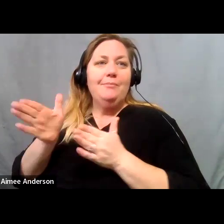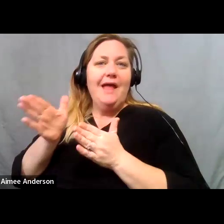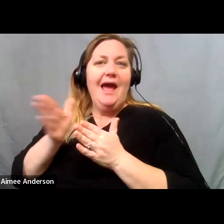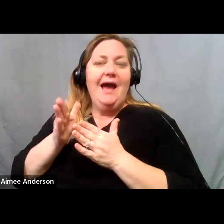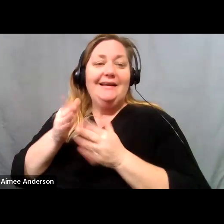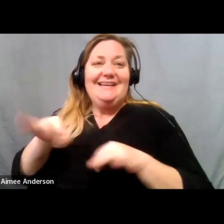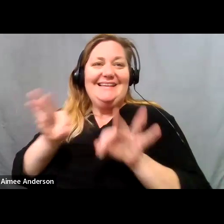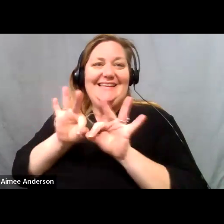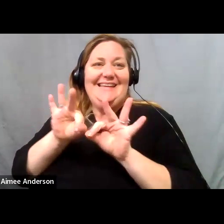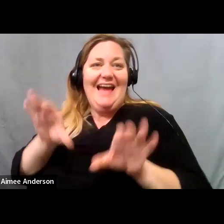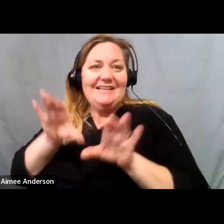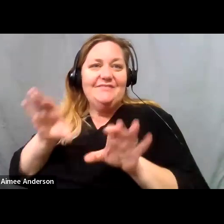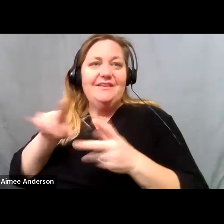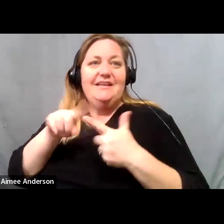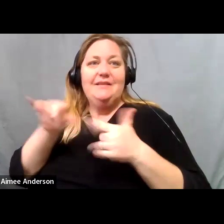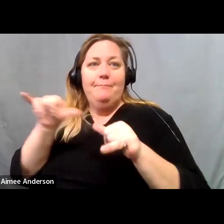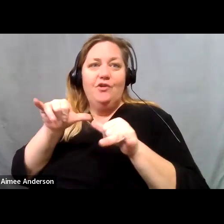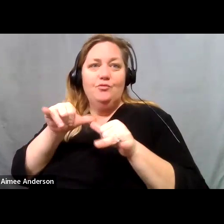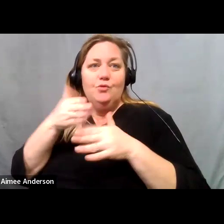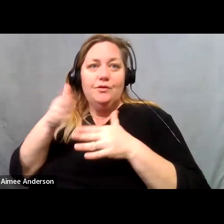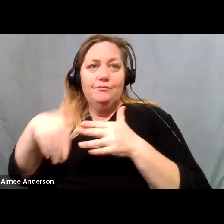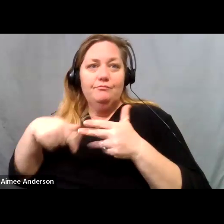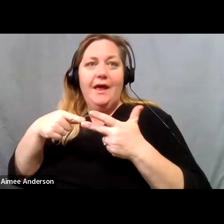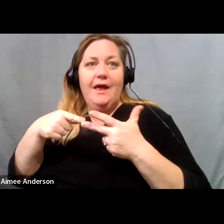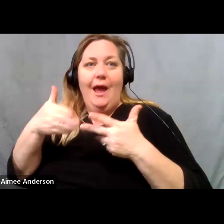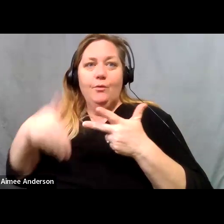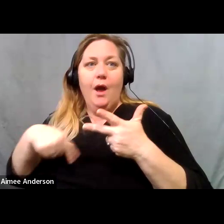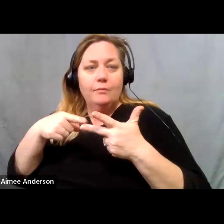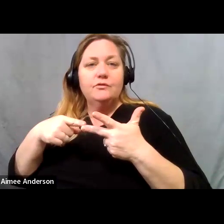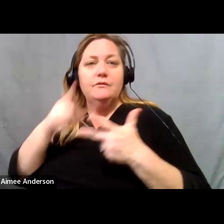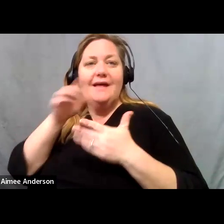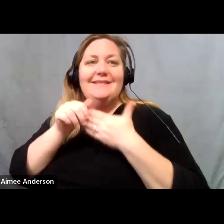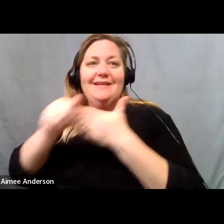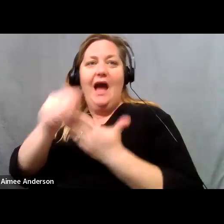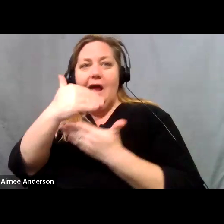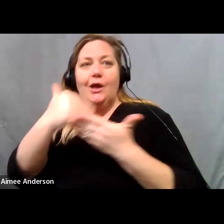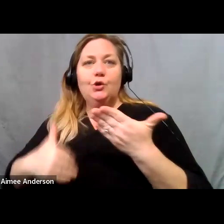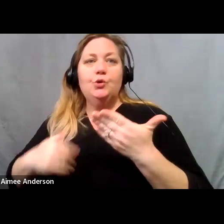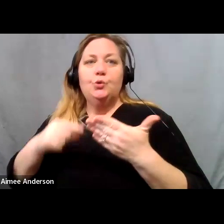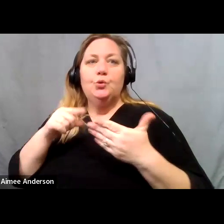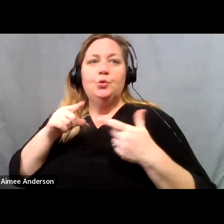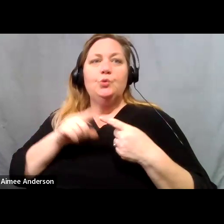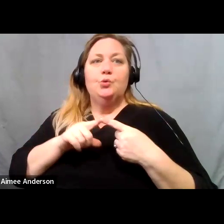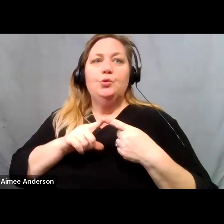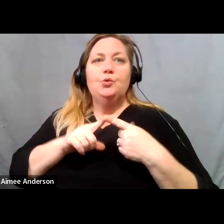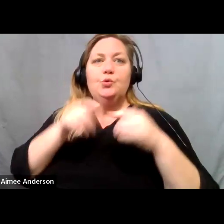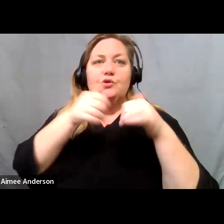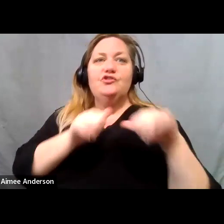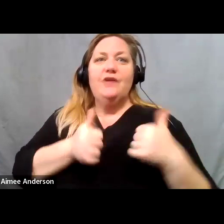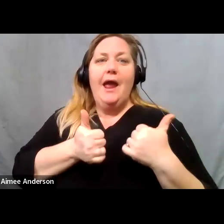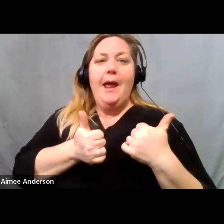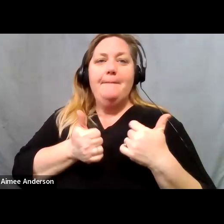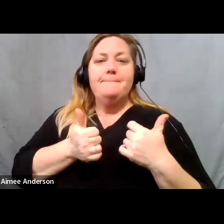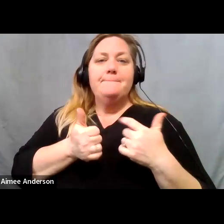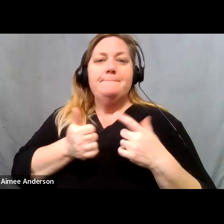the measured objectives and the outcomes, is a guide to shape applications when those